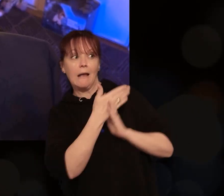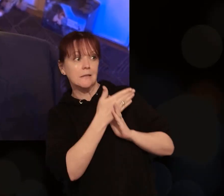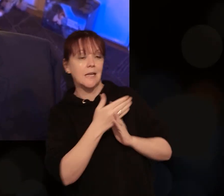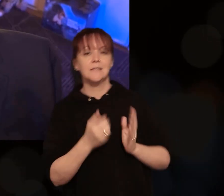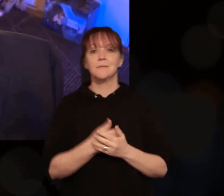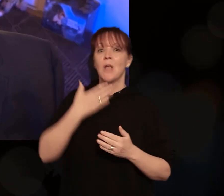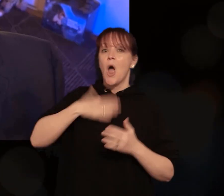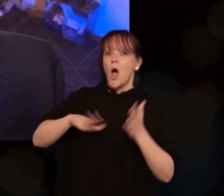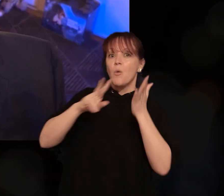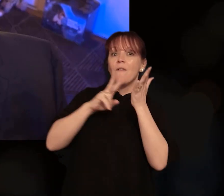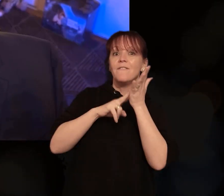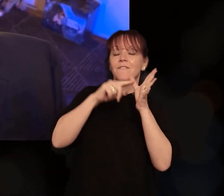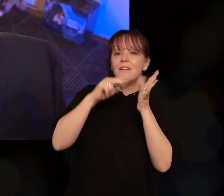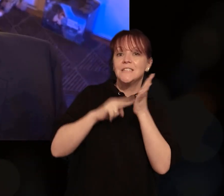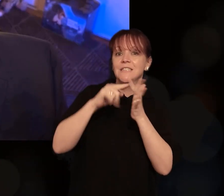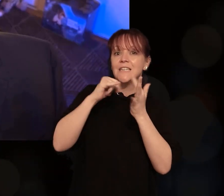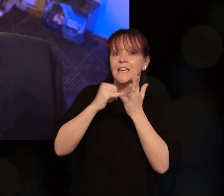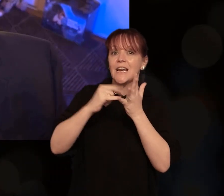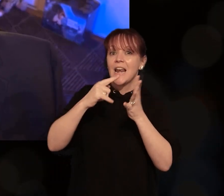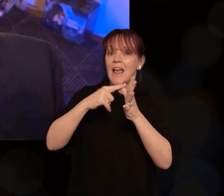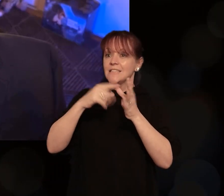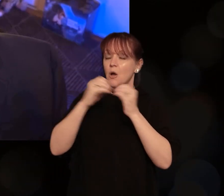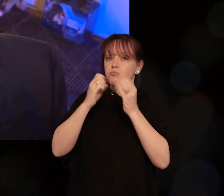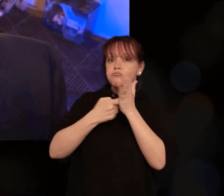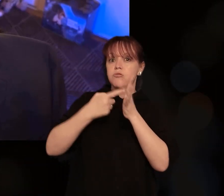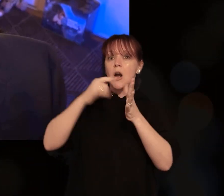to Vanessa Brasfield, otherwise known as pleasantlytwstd!